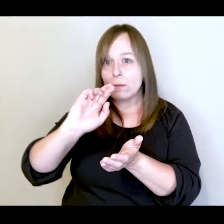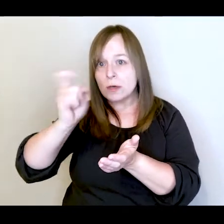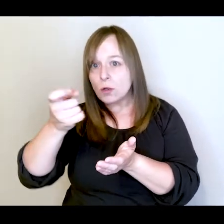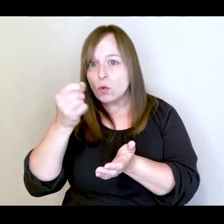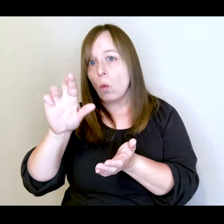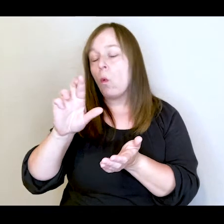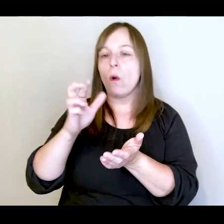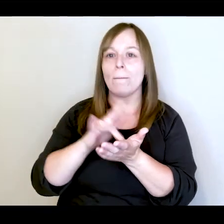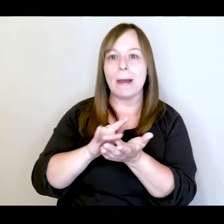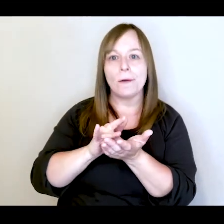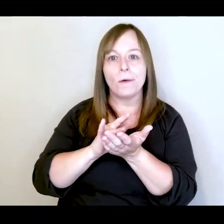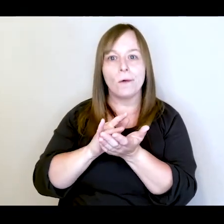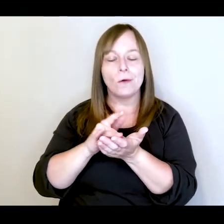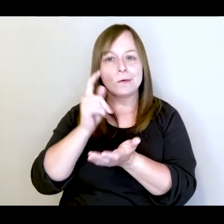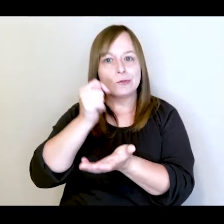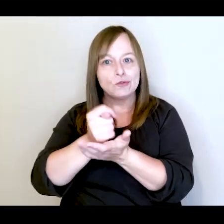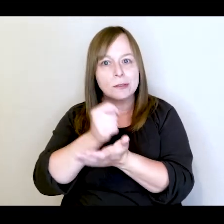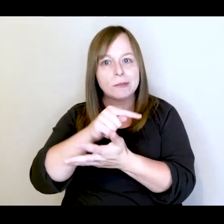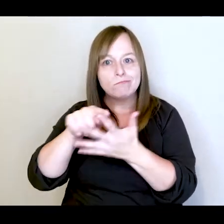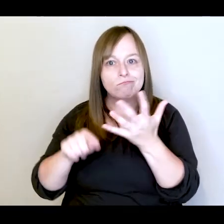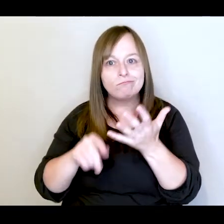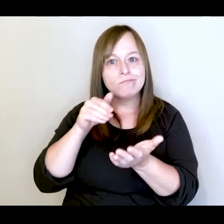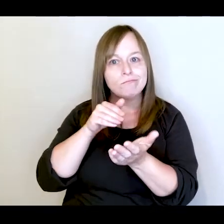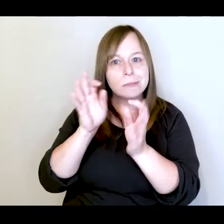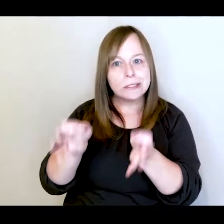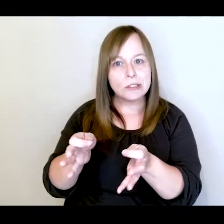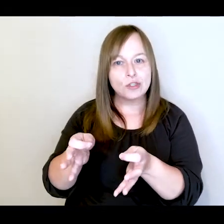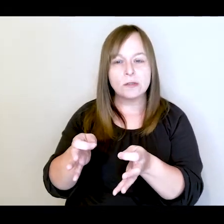prognosis or about any treatment decisions.